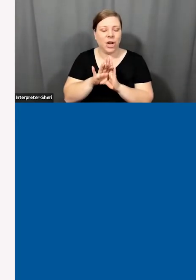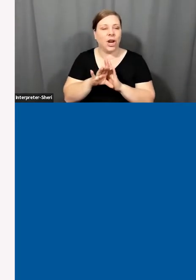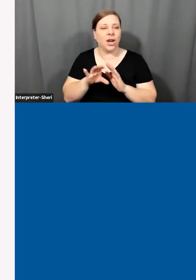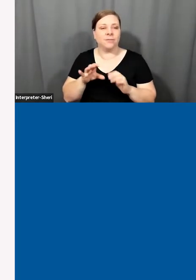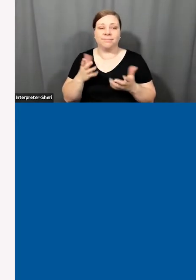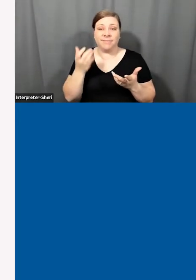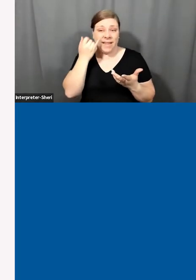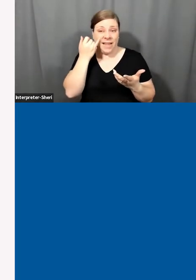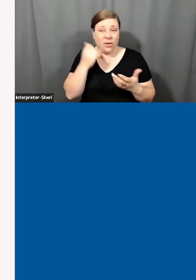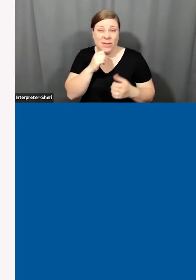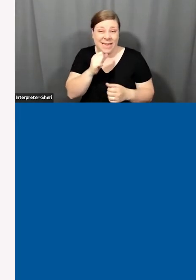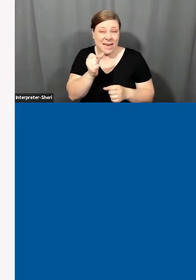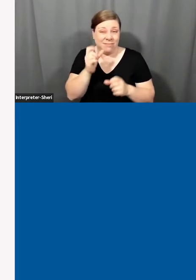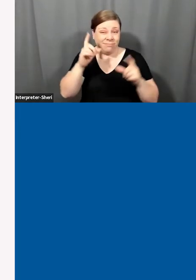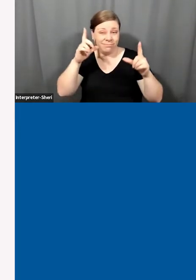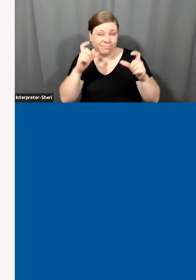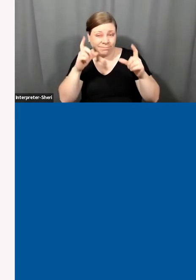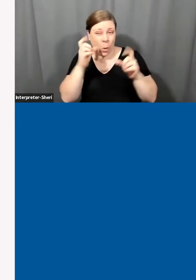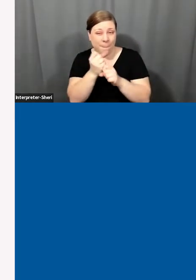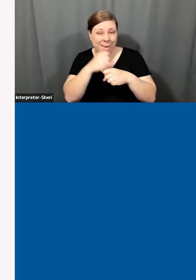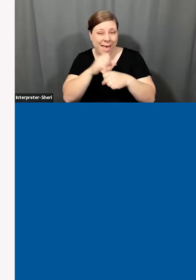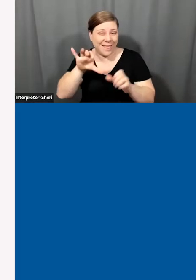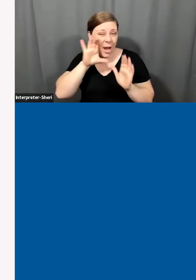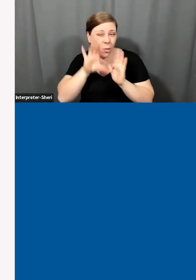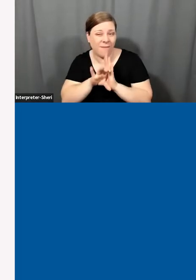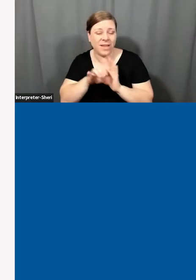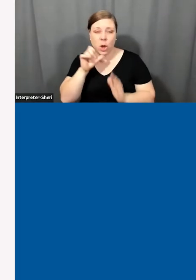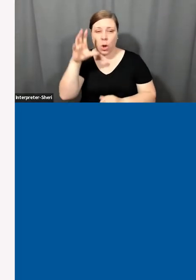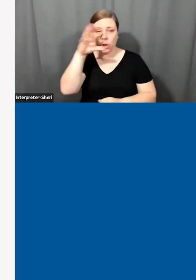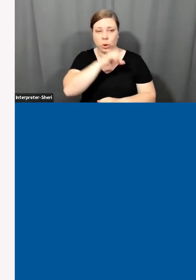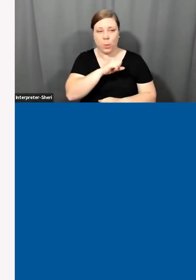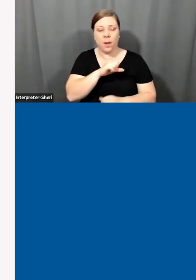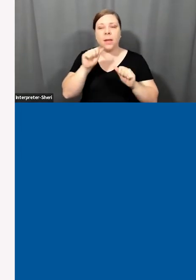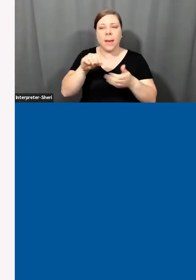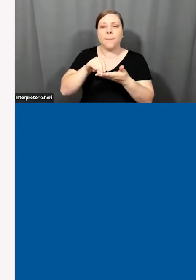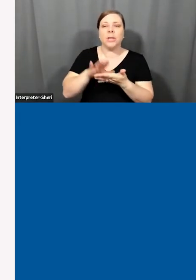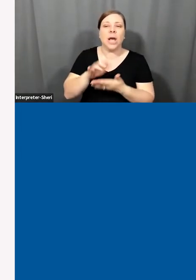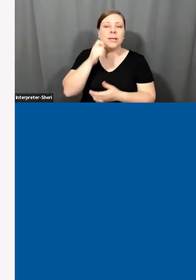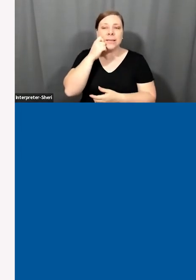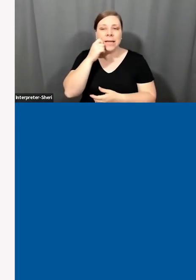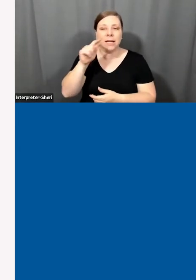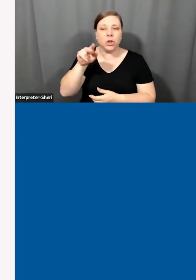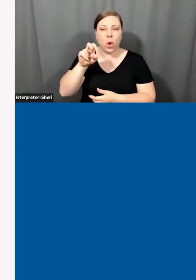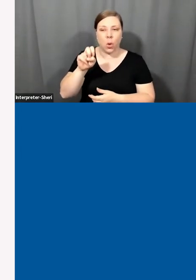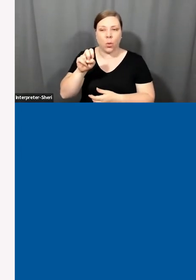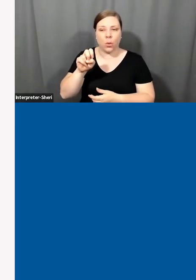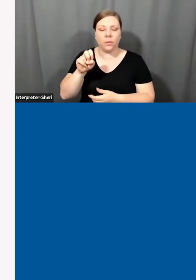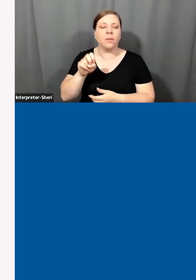if you didn't make the graphic and note skin tone instead. So example, I would be a light skinned individual.